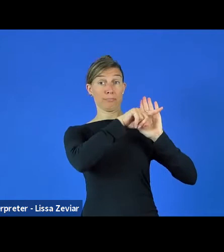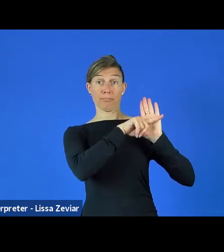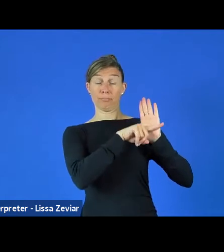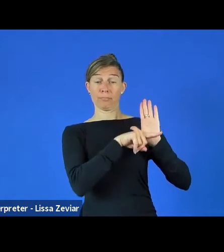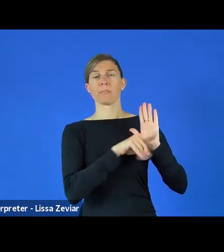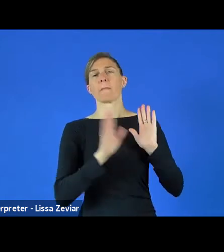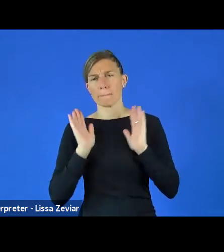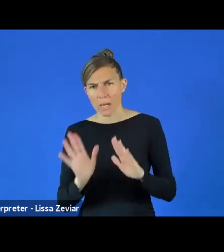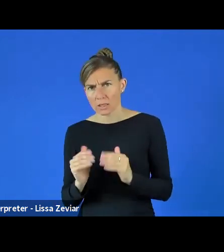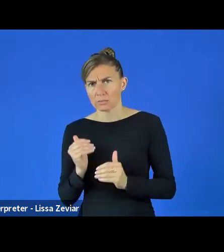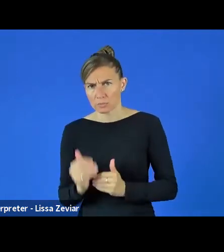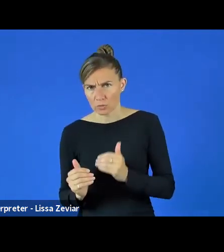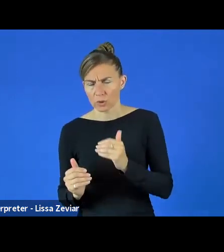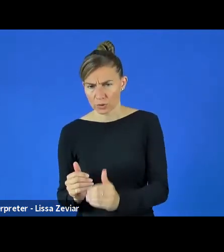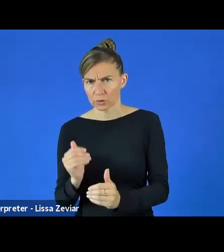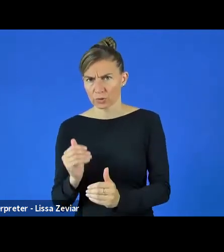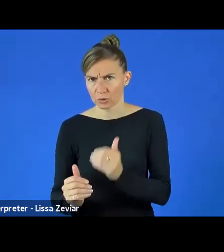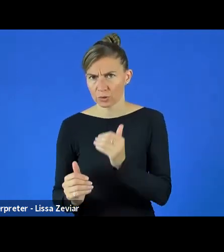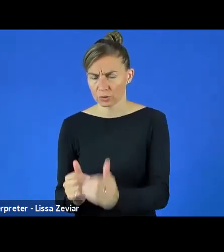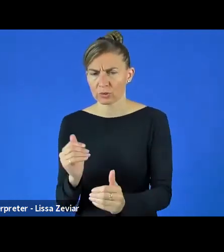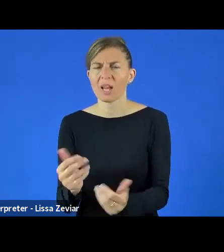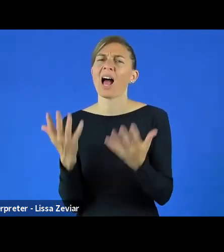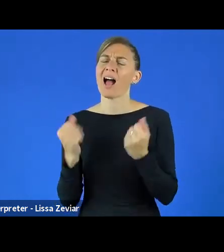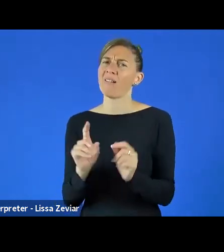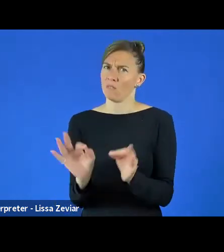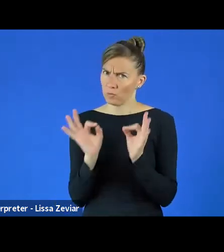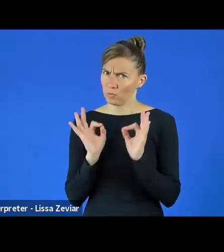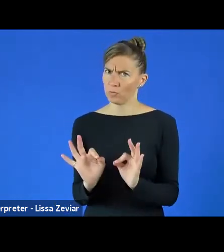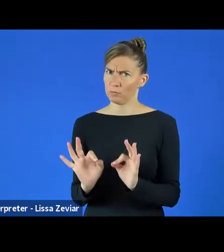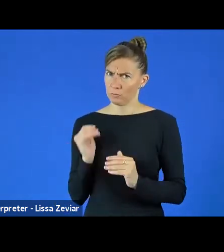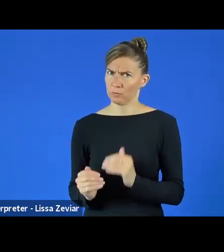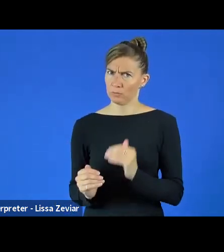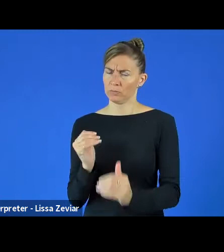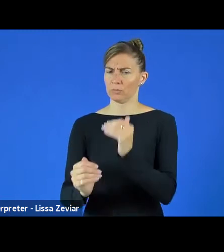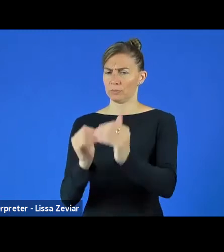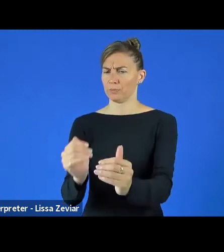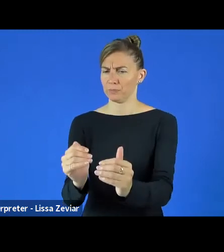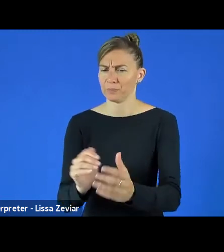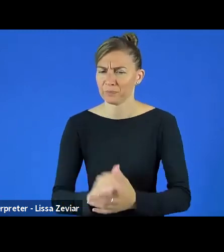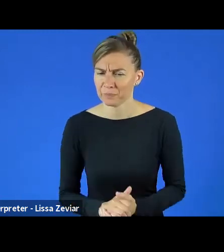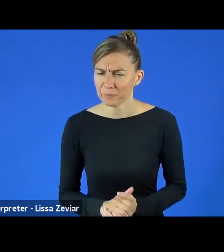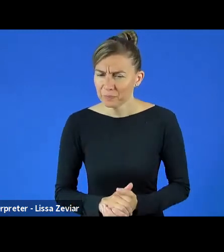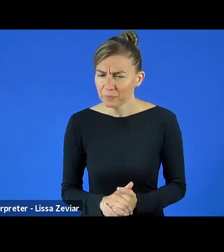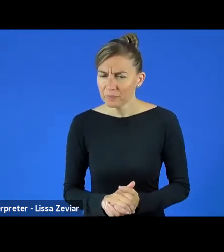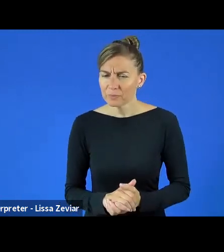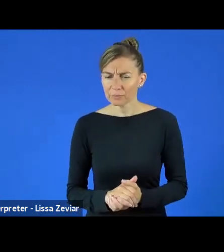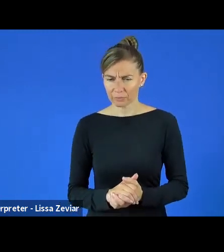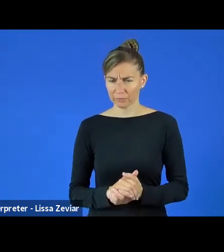We have a request by the European Commission. And we are going to mention later on what it is about.